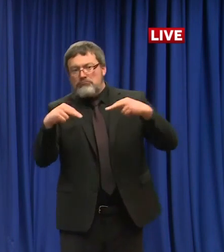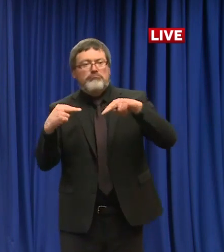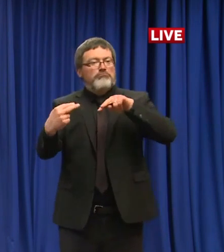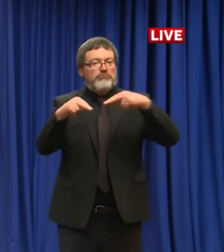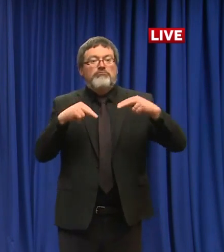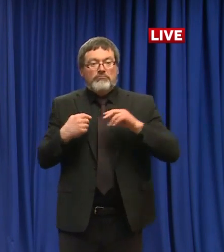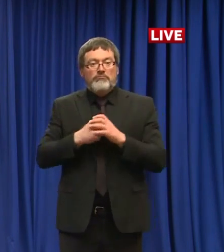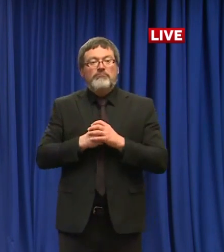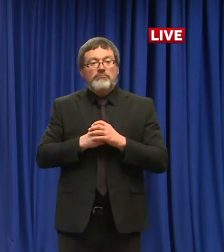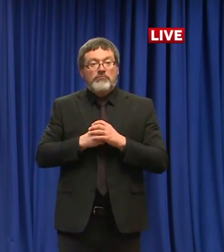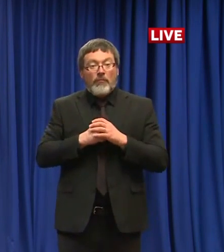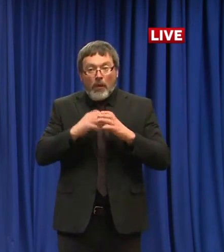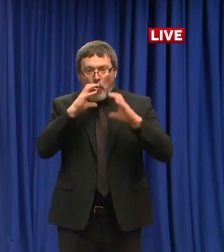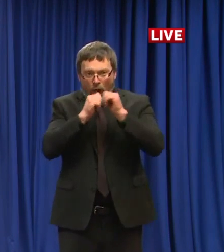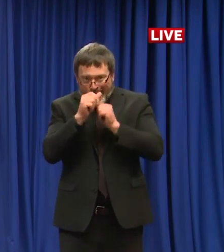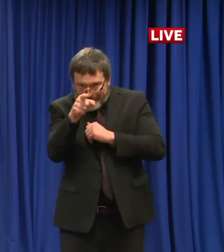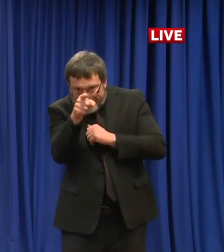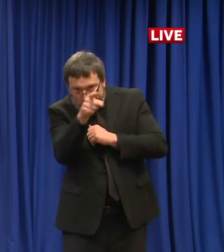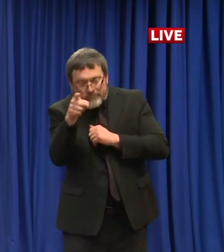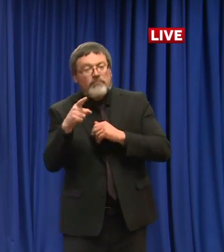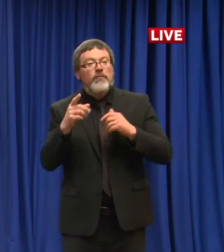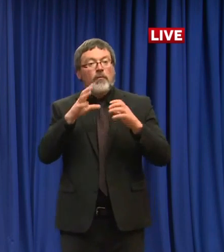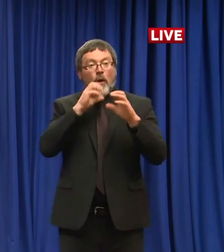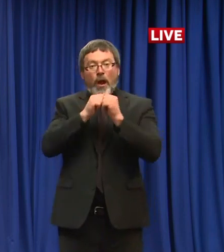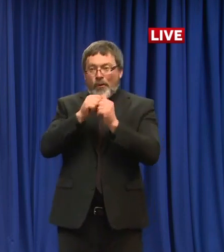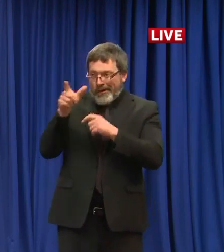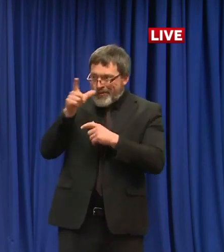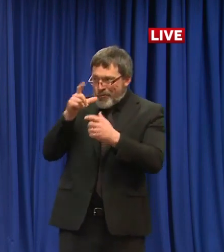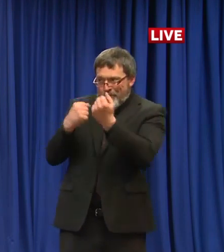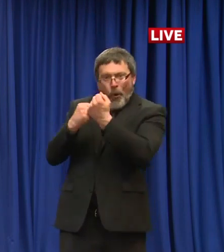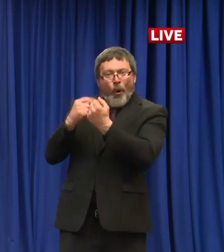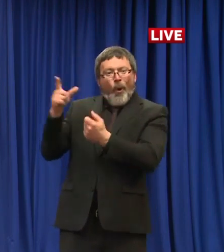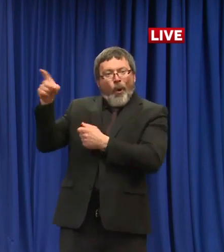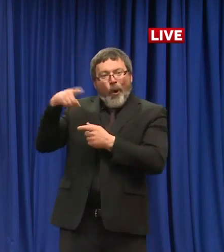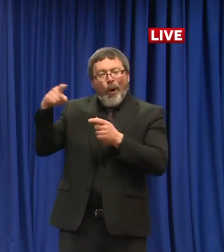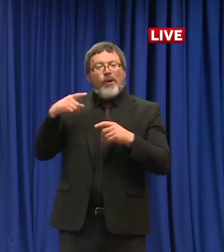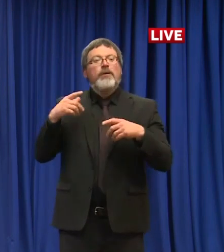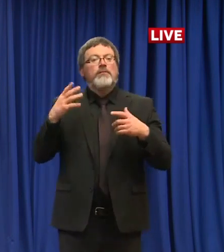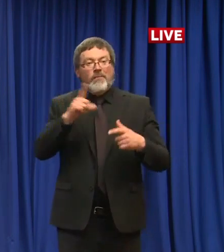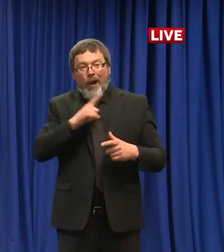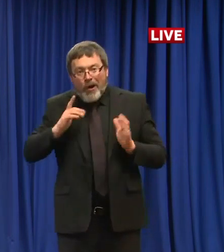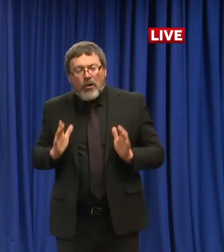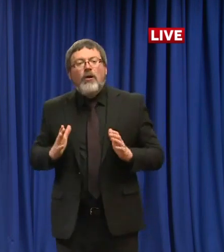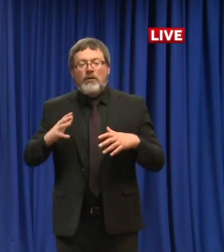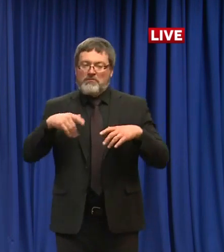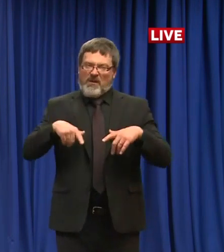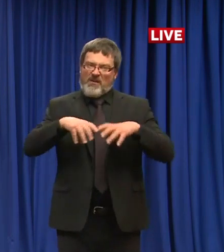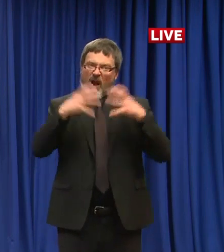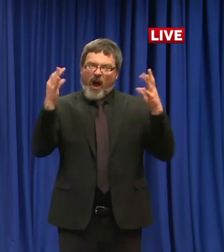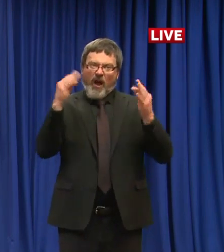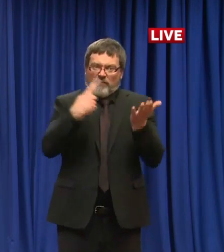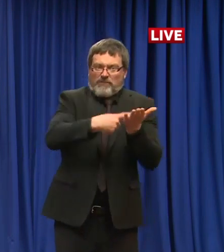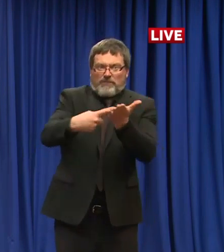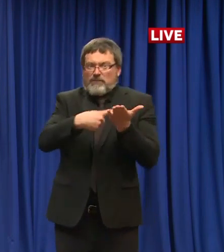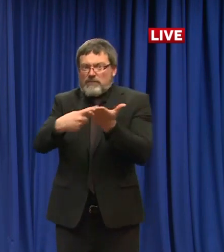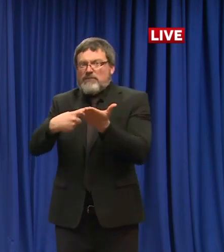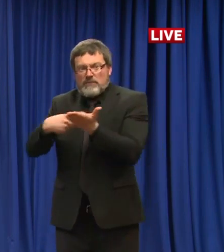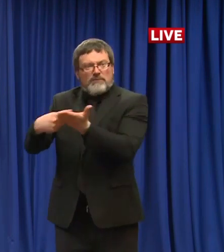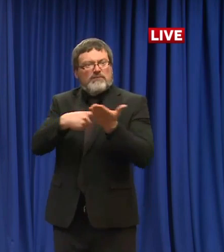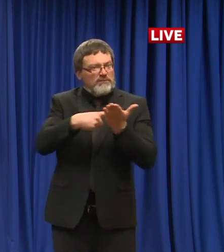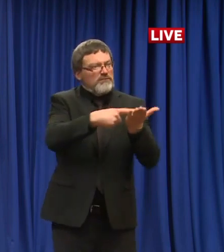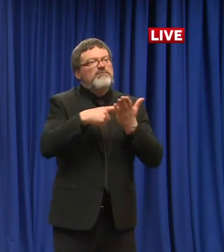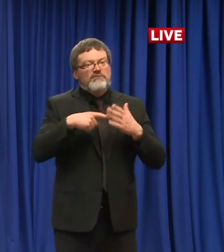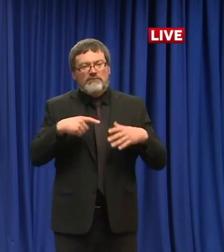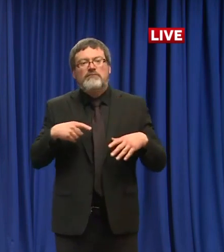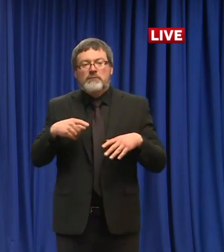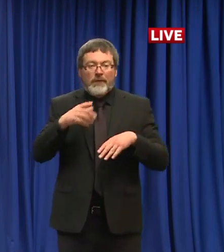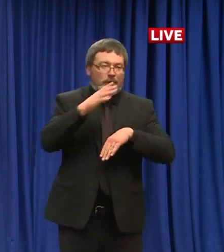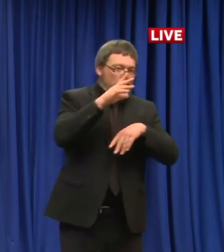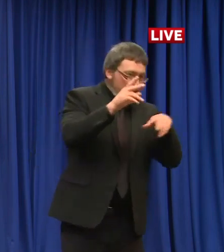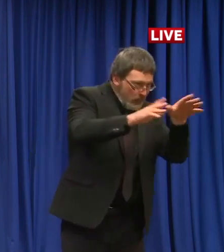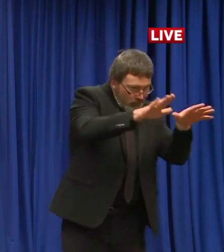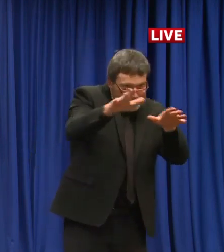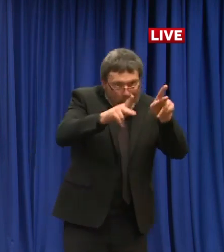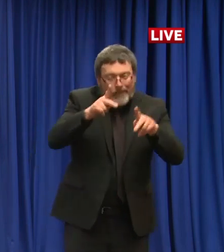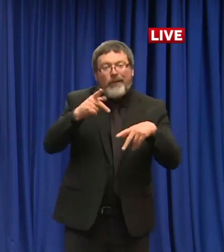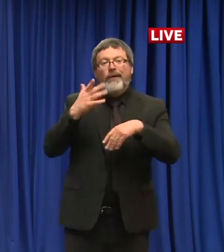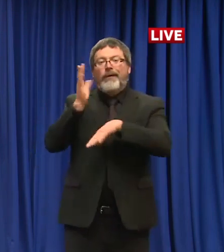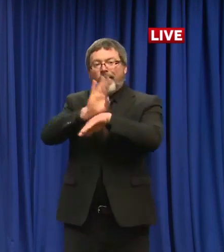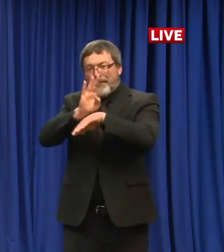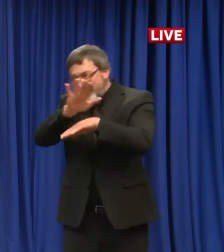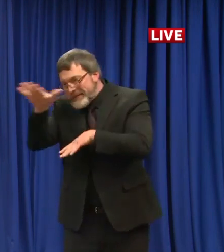WE WILL DO THIS ASSIGNMENT WITH A LOT OF COMMUNICATION WITH ALL OF YOU WITH THE PEOPLE OF THE STATE OF NEW HAMPSHIRE WILL HAVE A LOT OF CONVERSATIONS WITH STAKEHOLDERS AND WITH